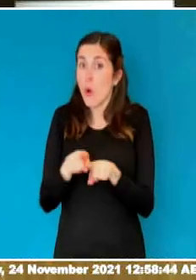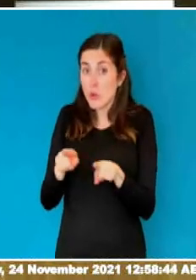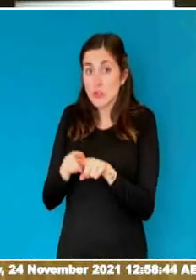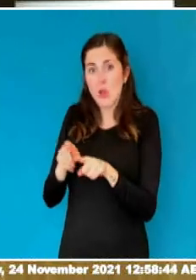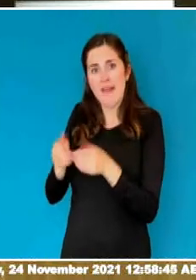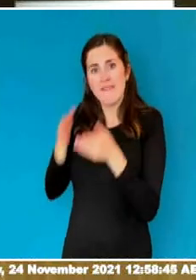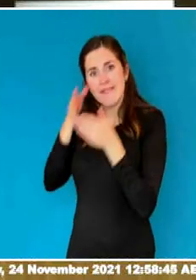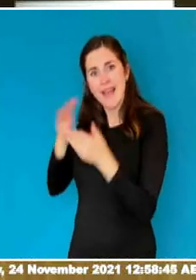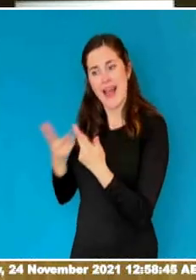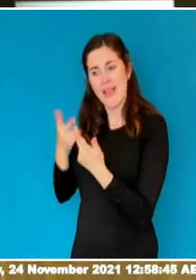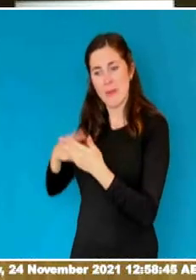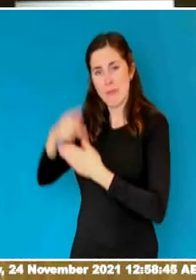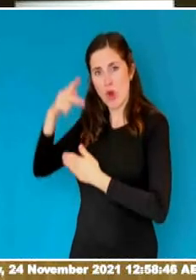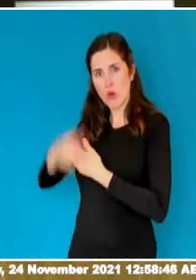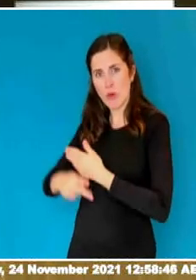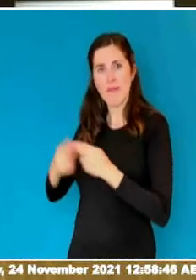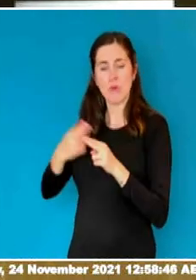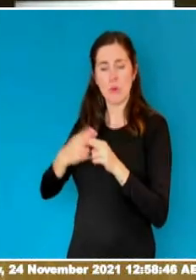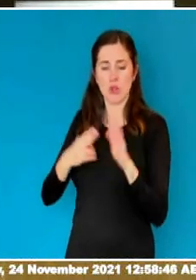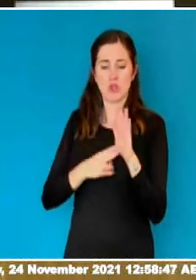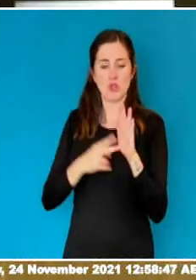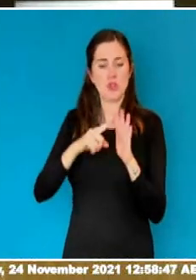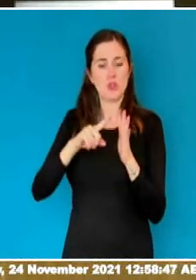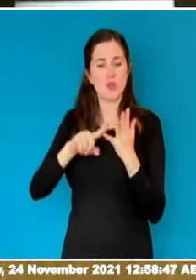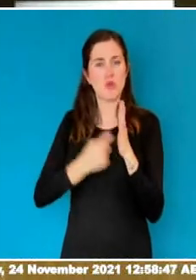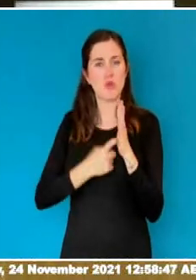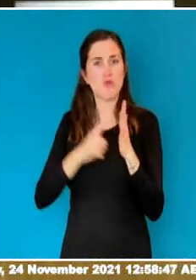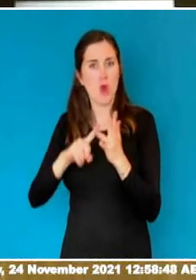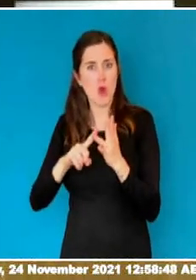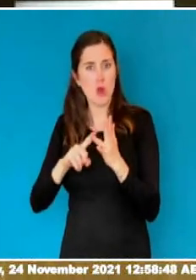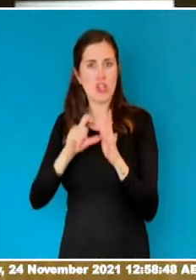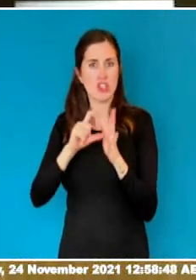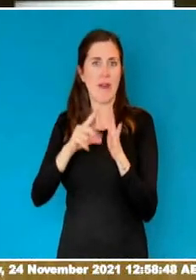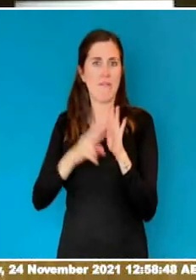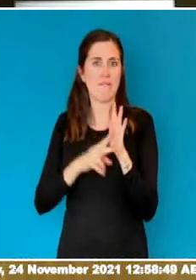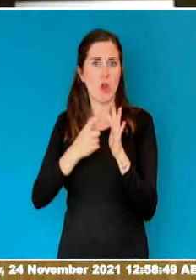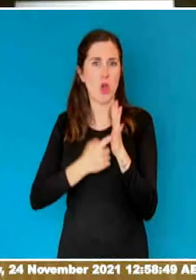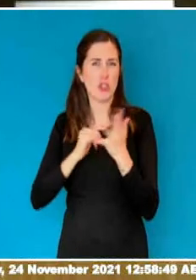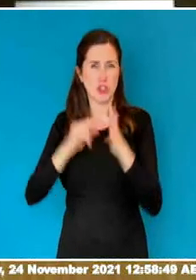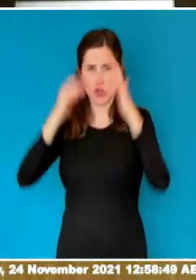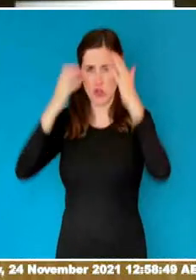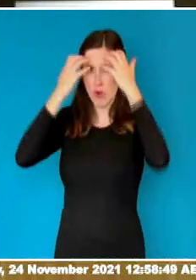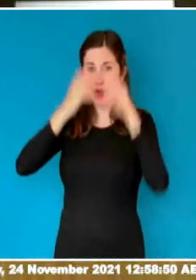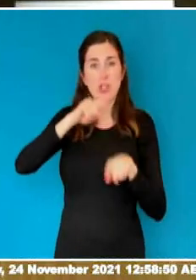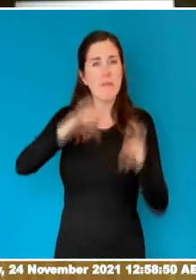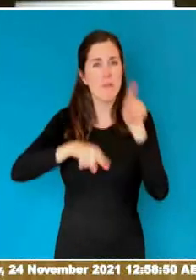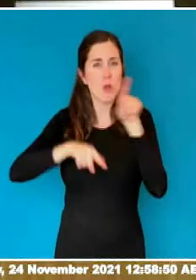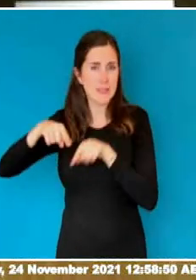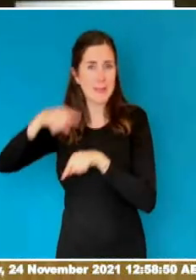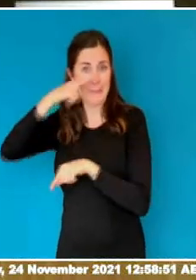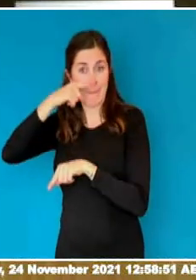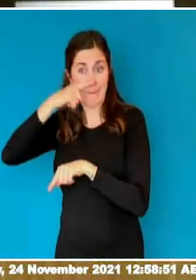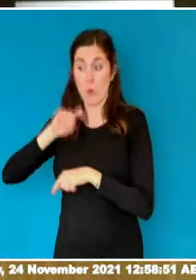program recently which we will be conducting a new round of next year as well.